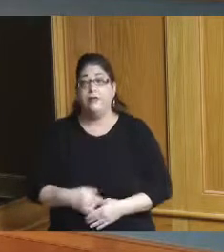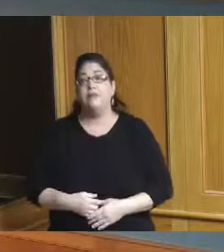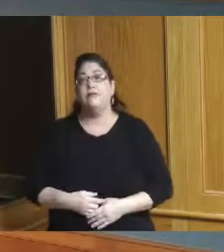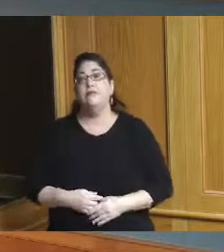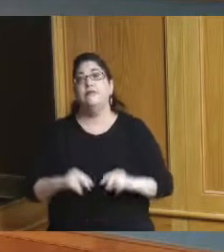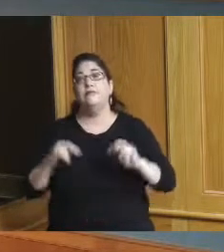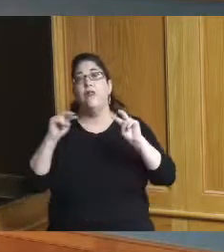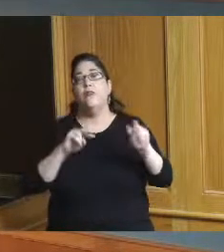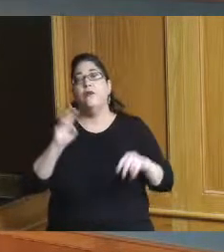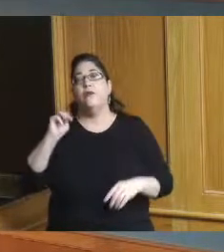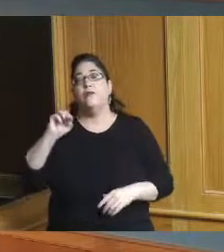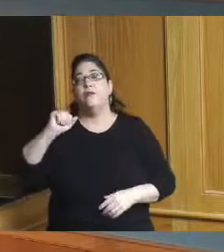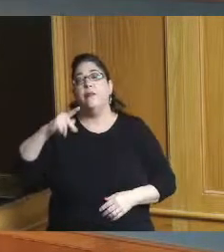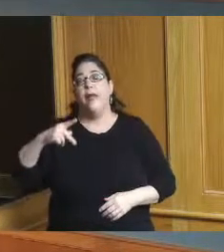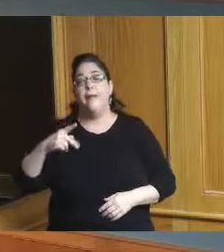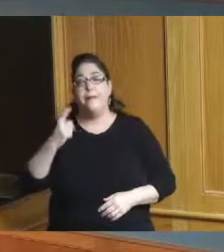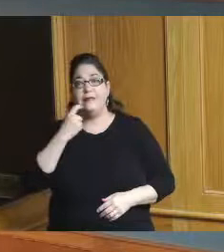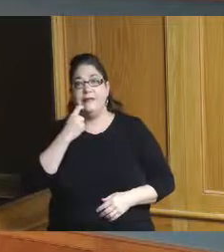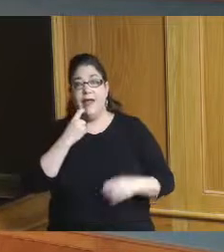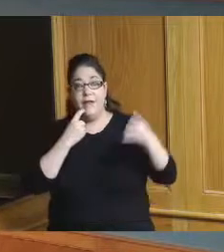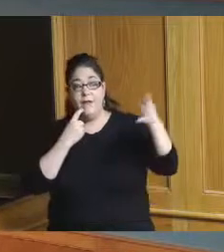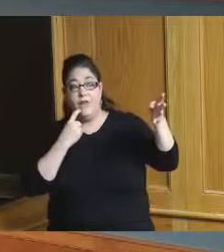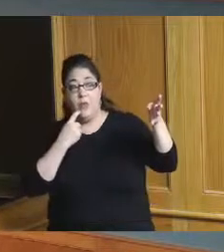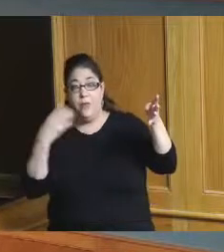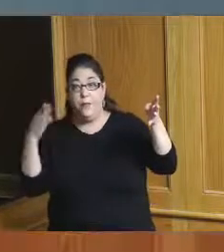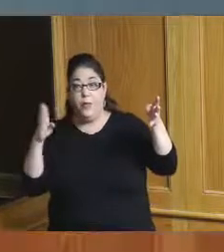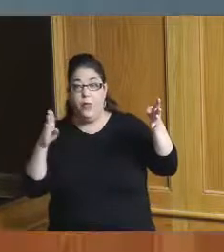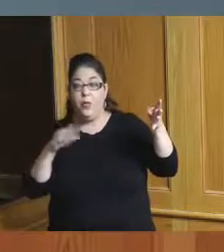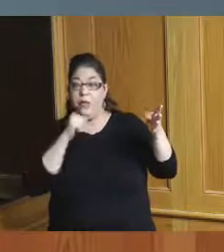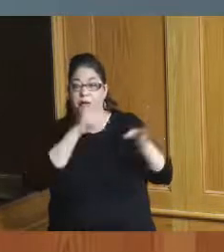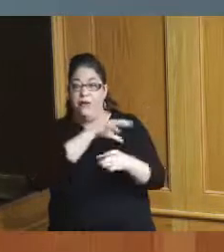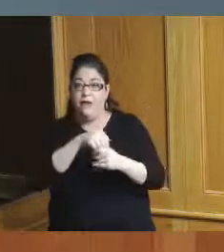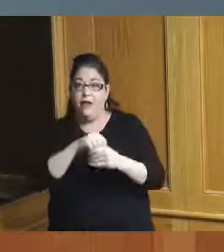map and you said there were four jurisdictions that don't qualify in Hamilton County and